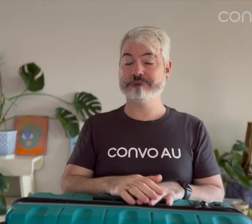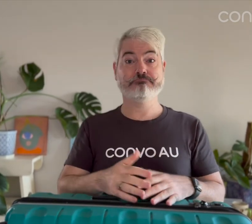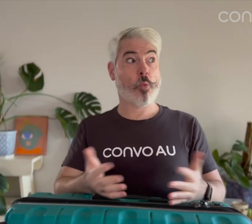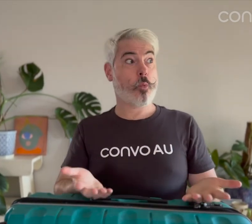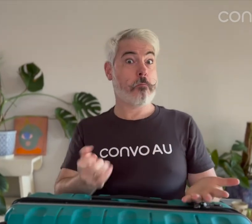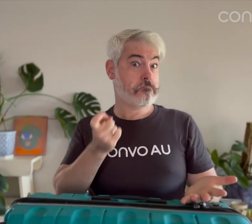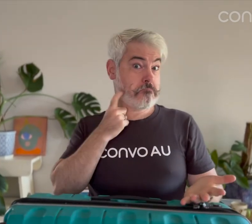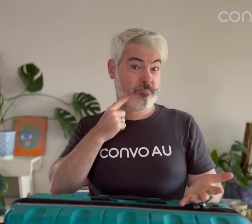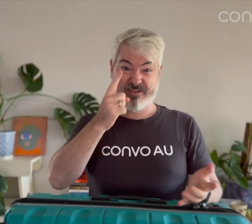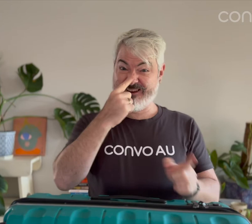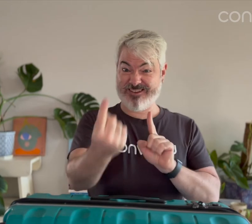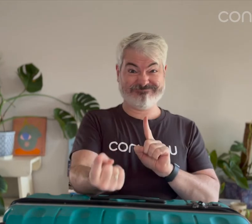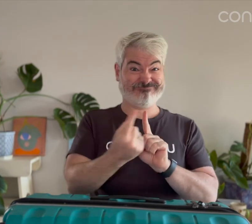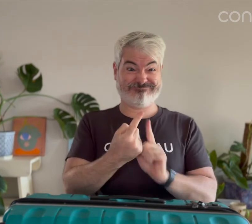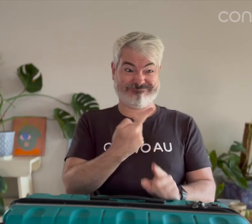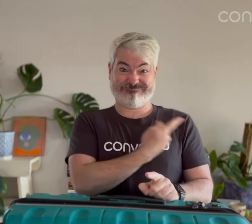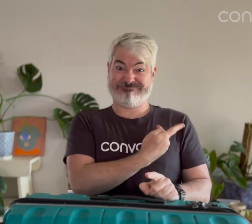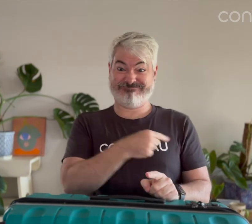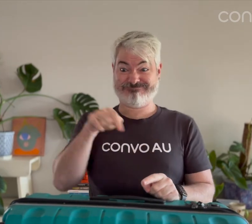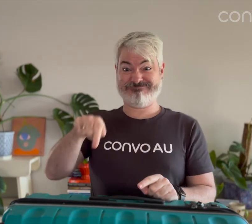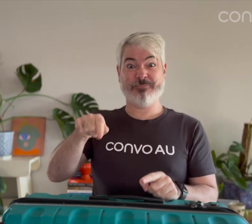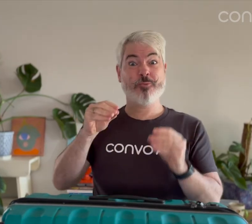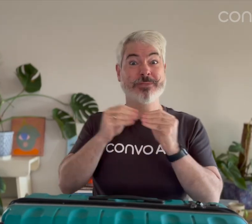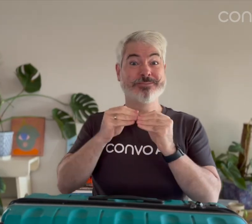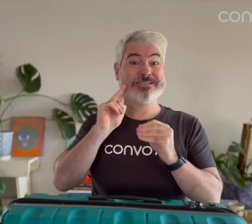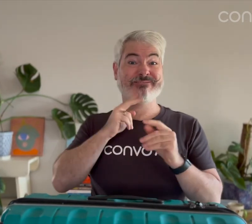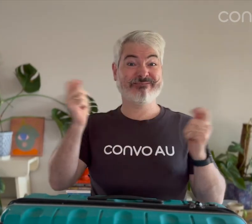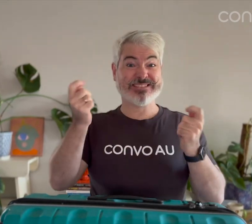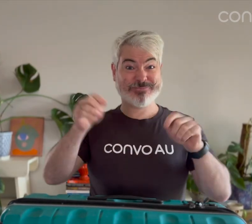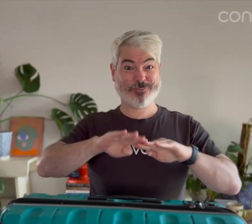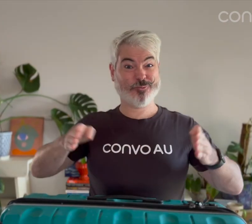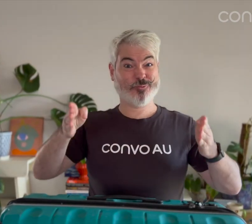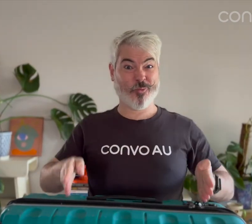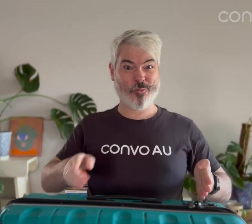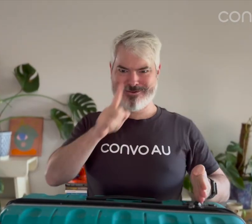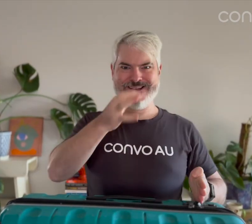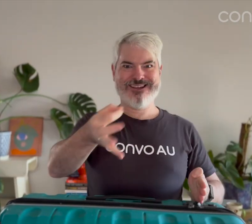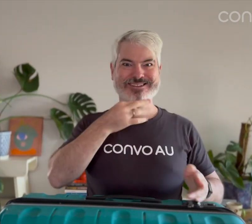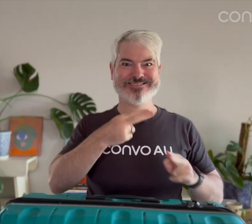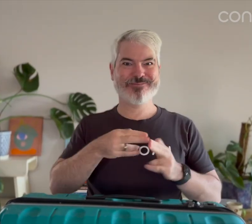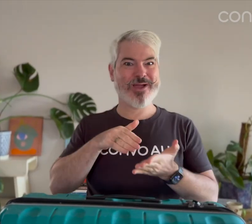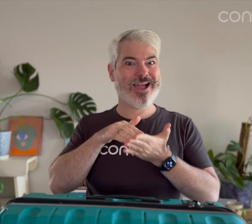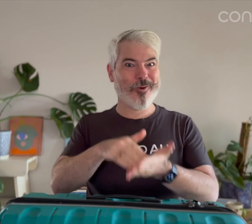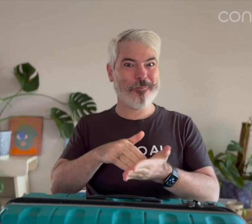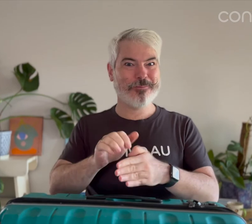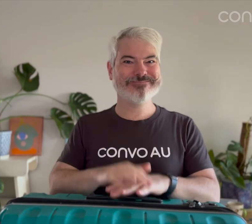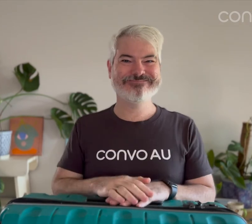Or it may be easier to just come and see our stall at the Brisbane Deaf Festival and ask us for help!